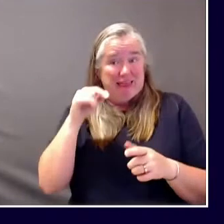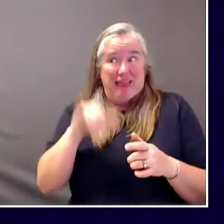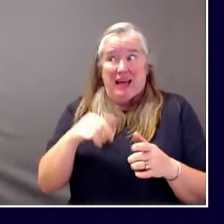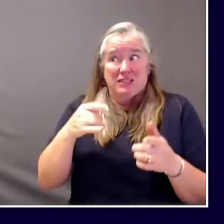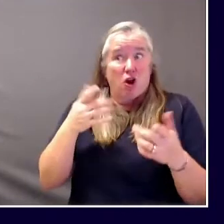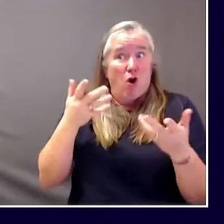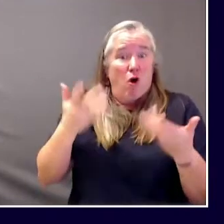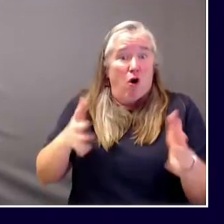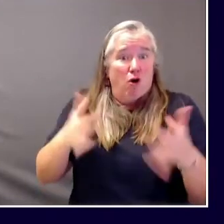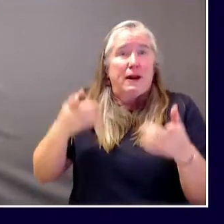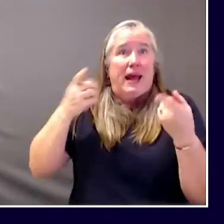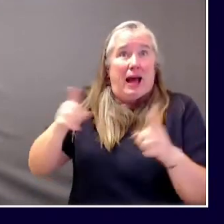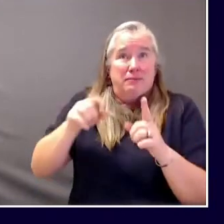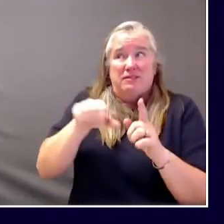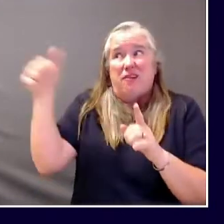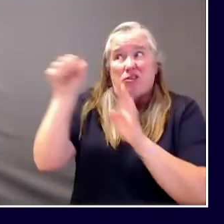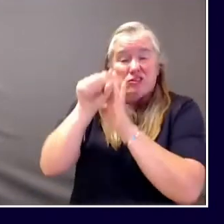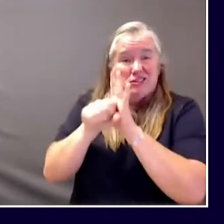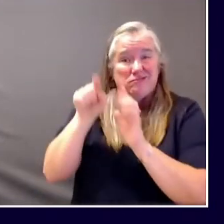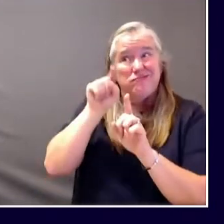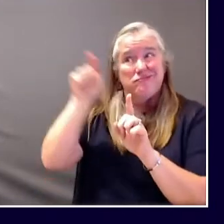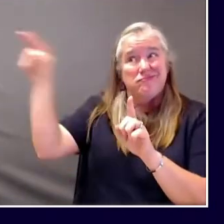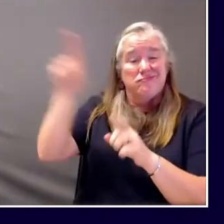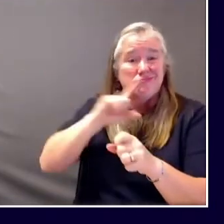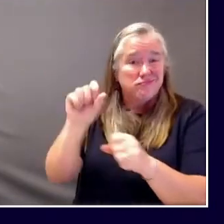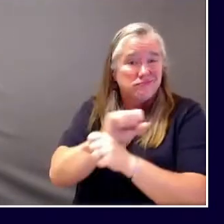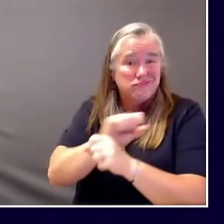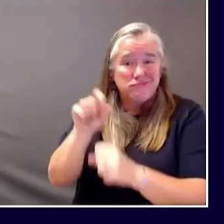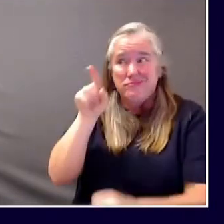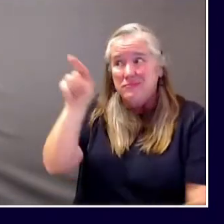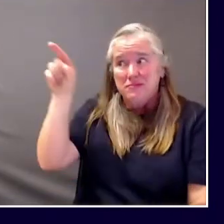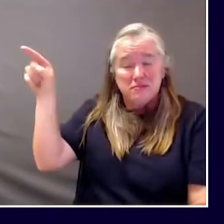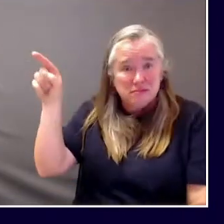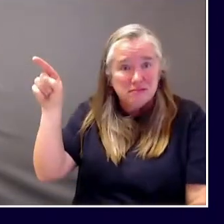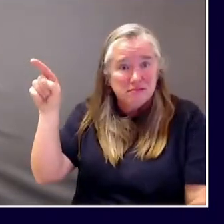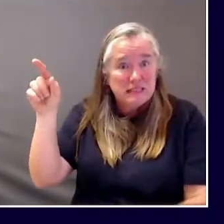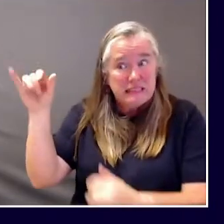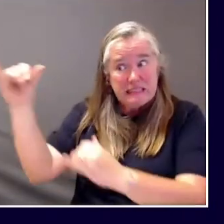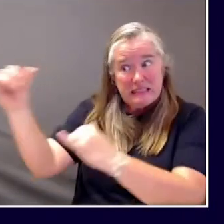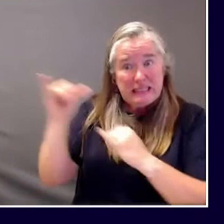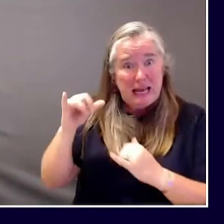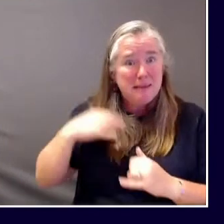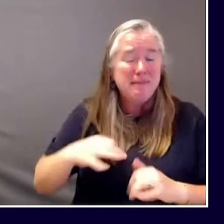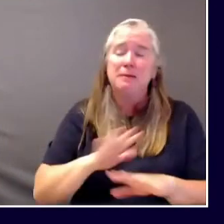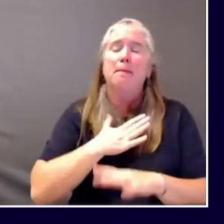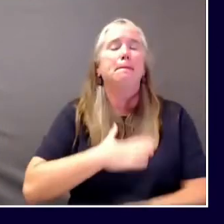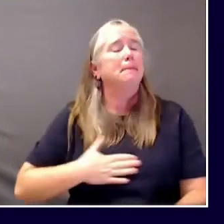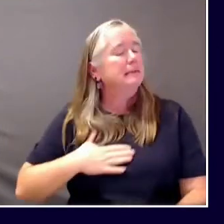happening in other states